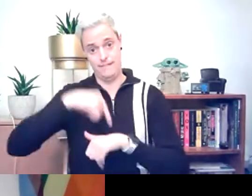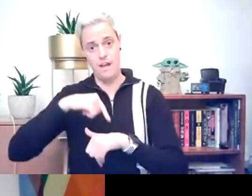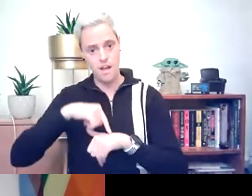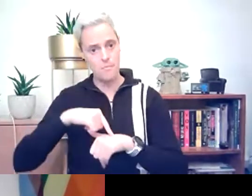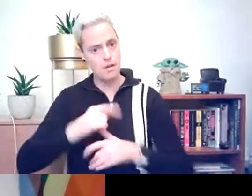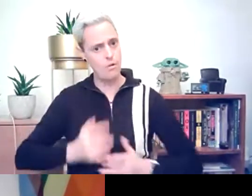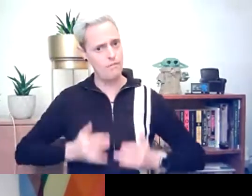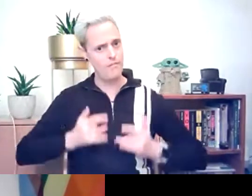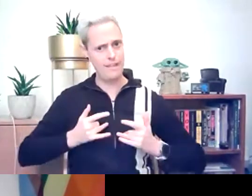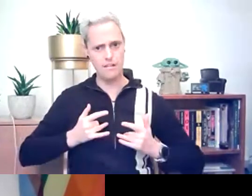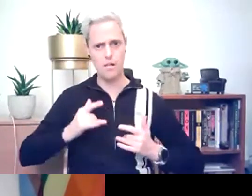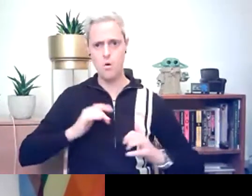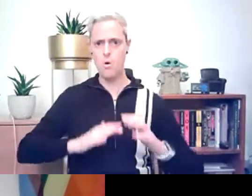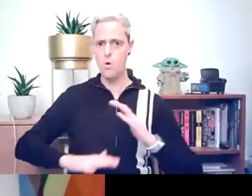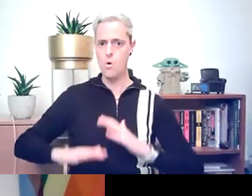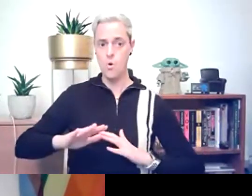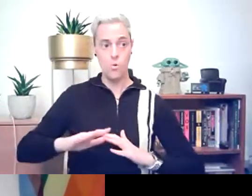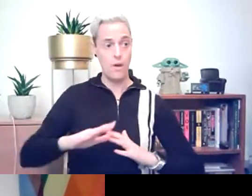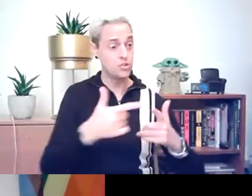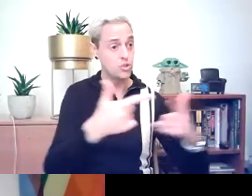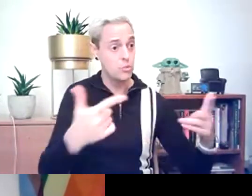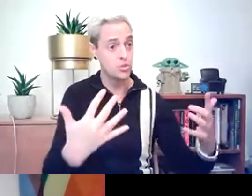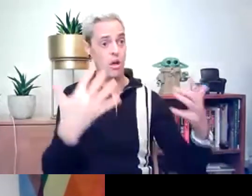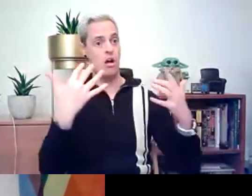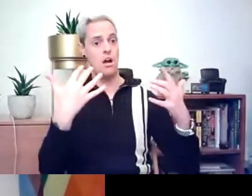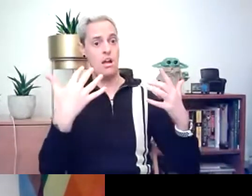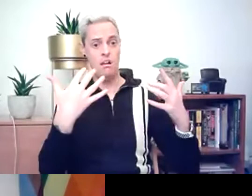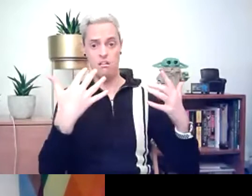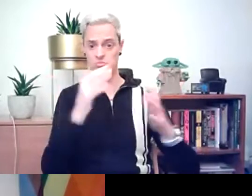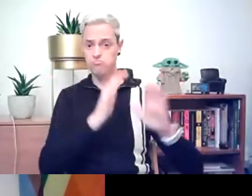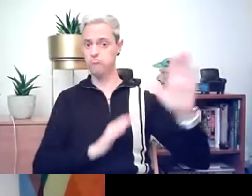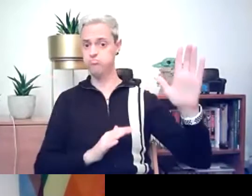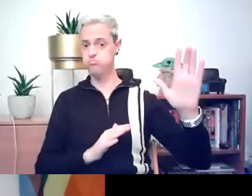when to step back and when to say no. 18:38:19 And I'm really pleased that I had